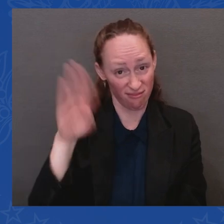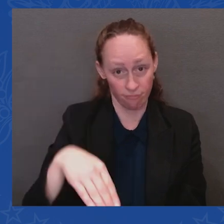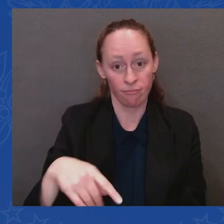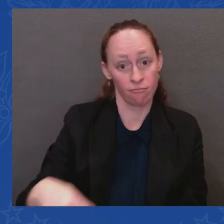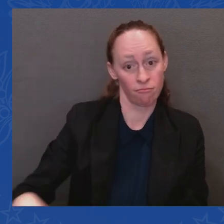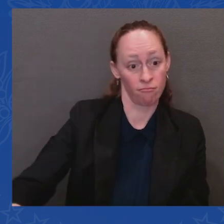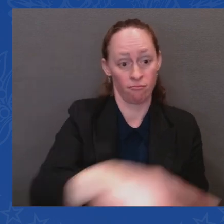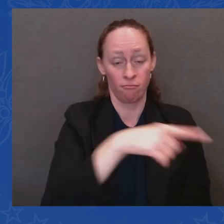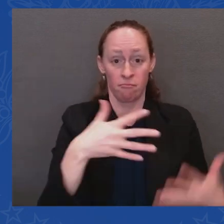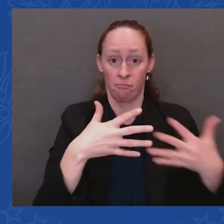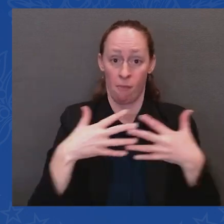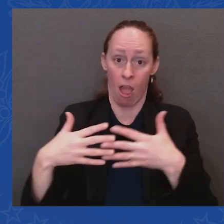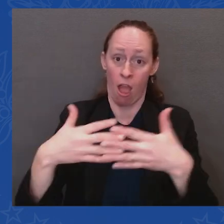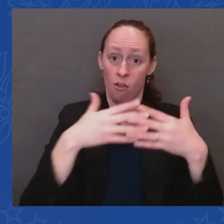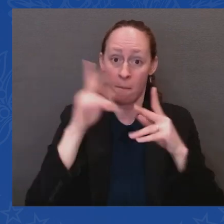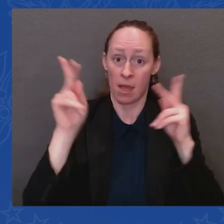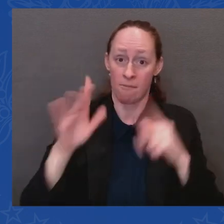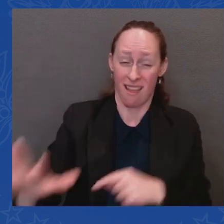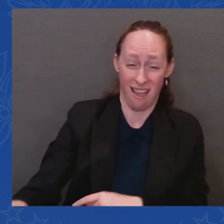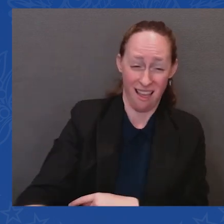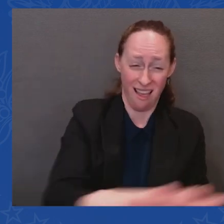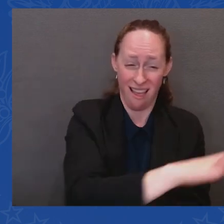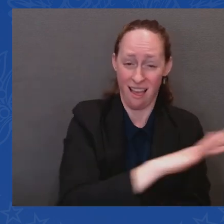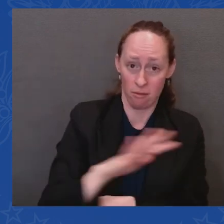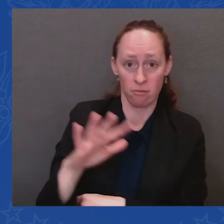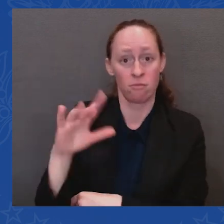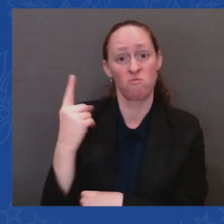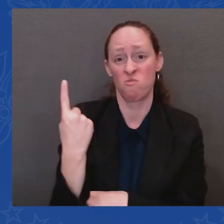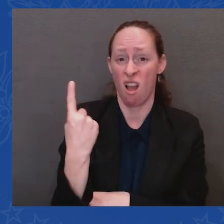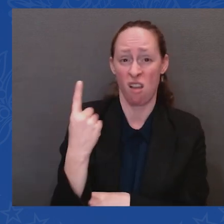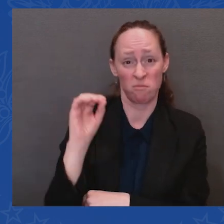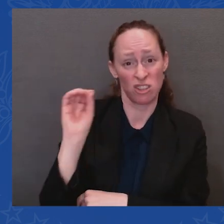One percent. We owe them. We owe you.